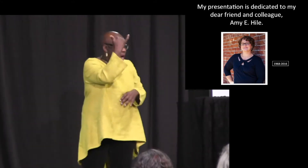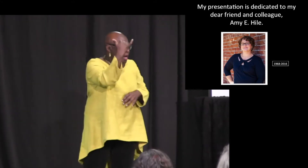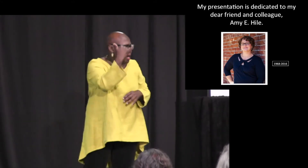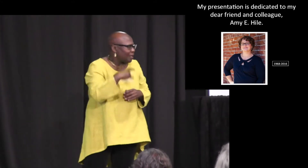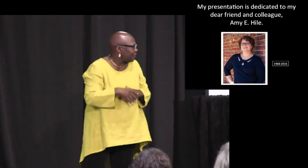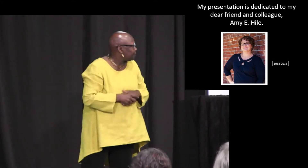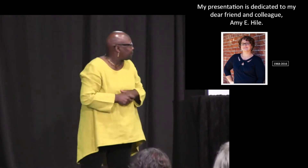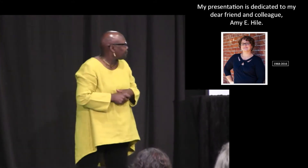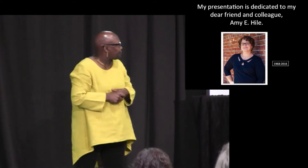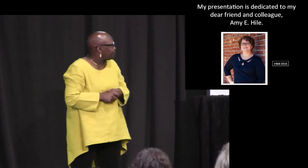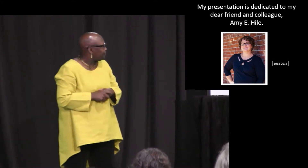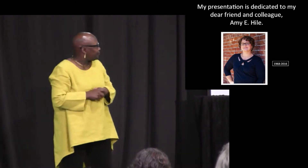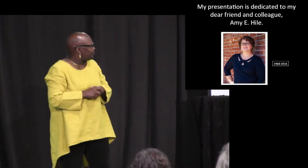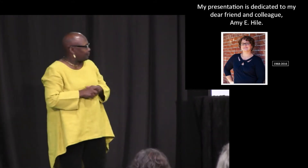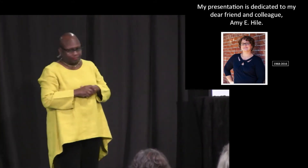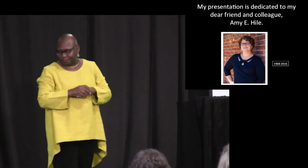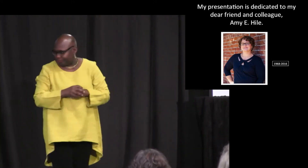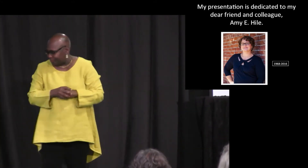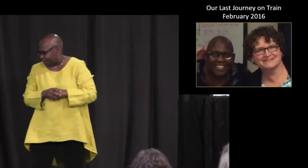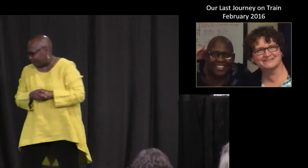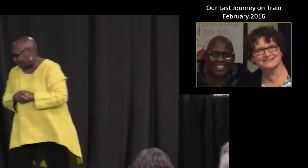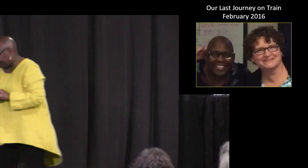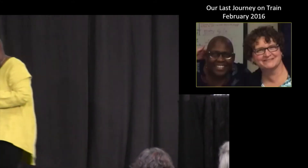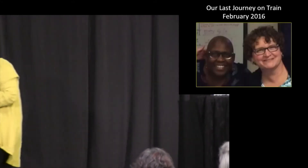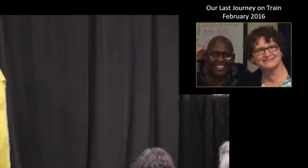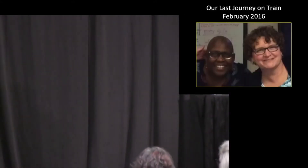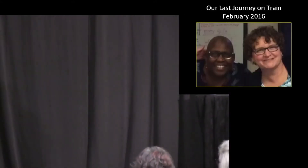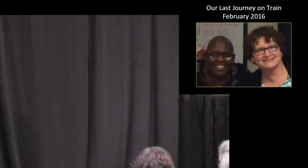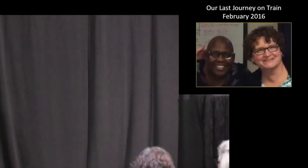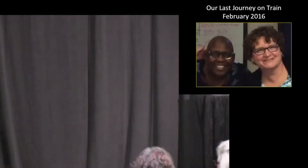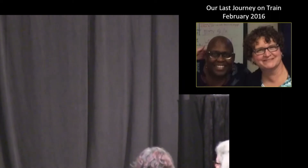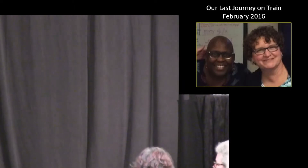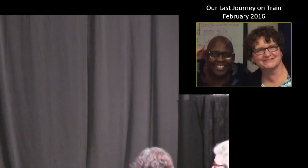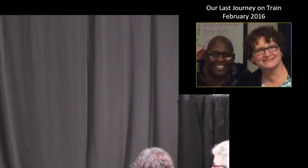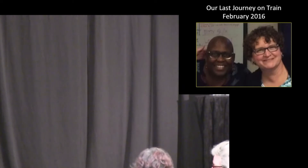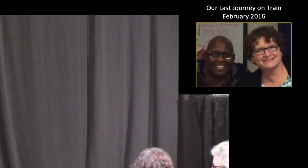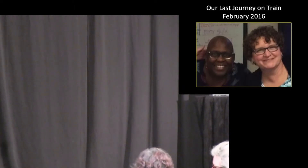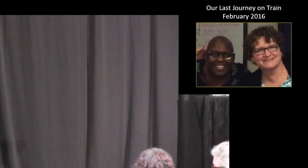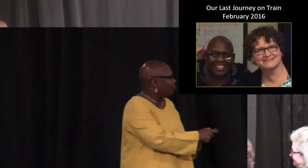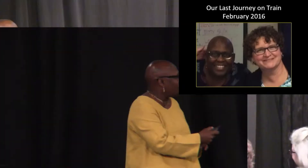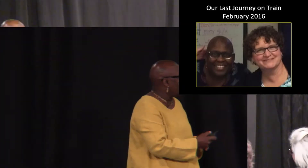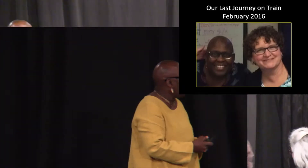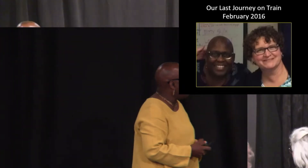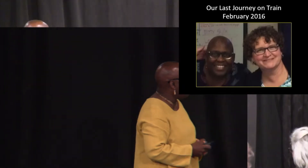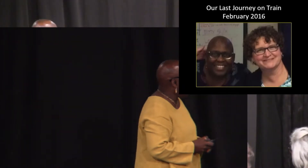Amy was a colleague in the Department of Education and also a dear friend.